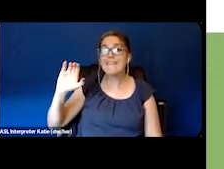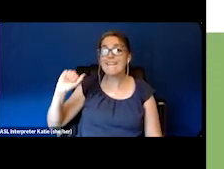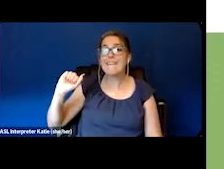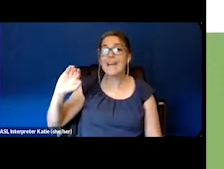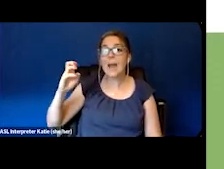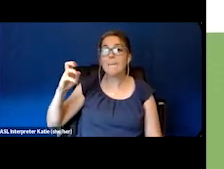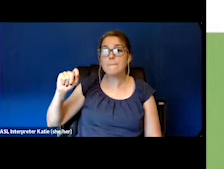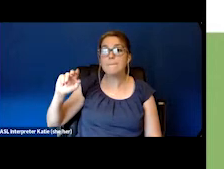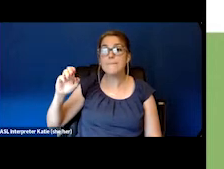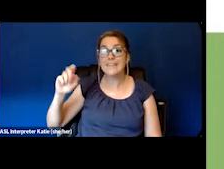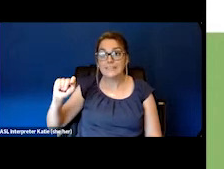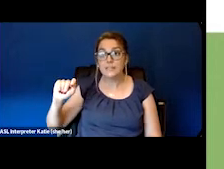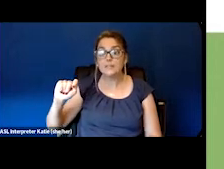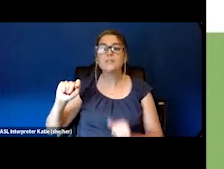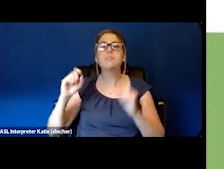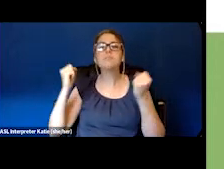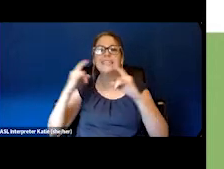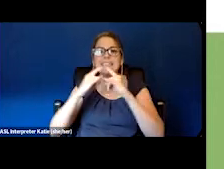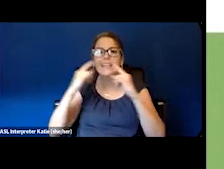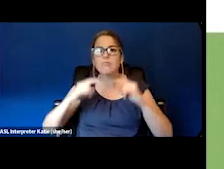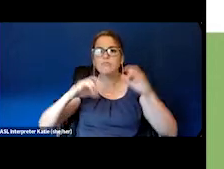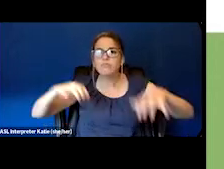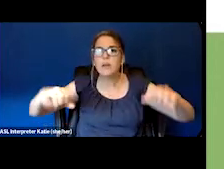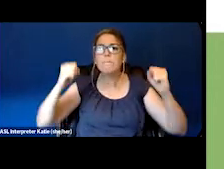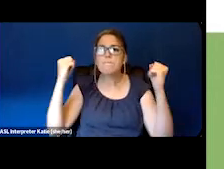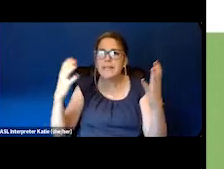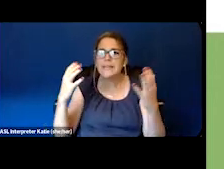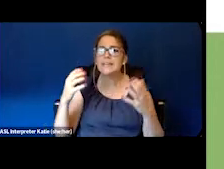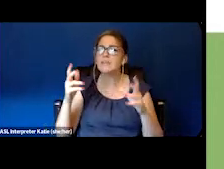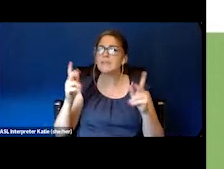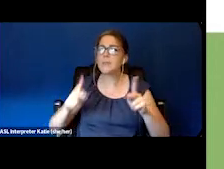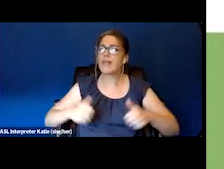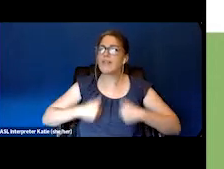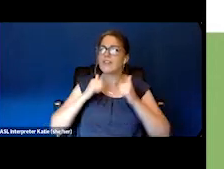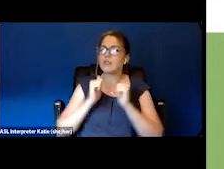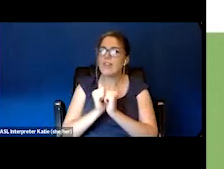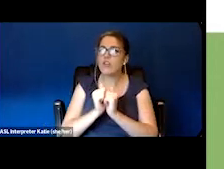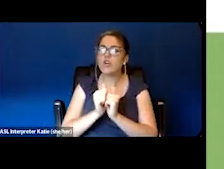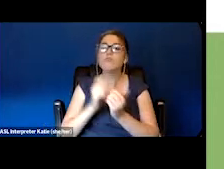you feel like you feel safe. You feel like you understand the layout. You feel like